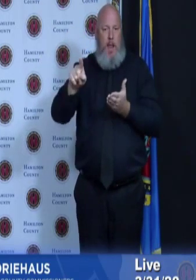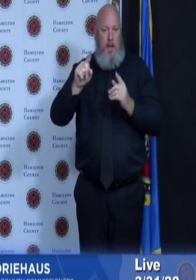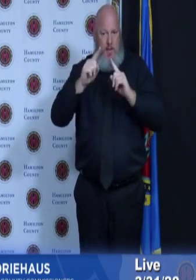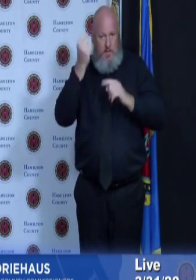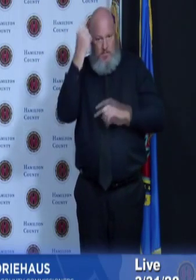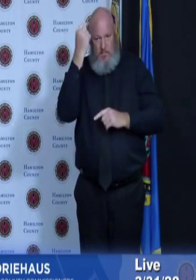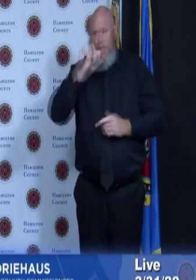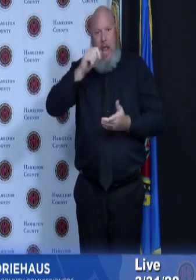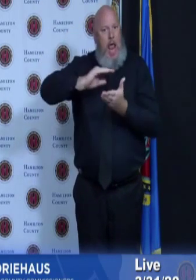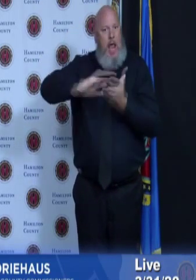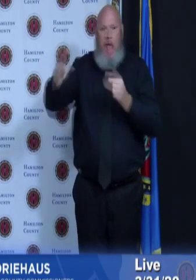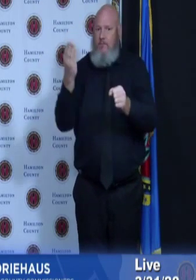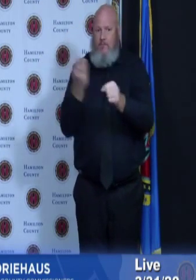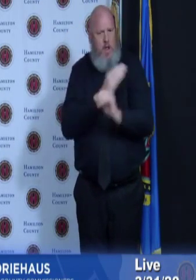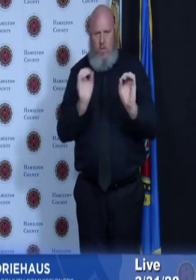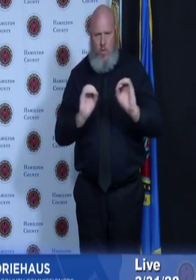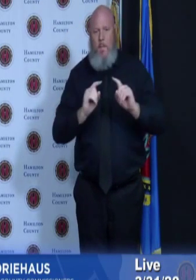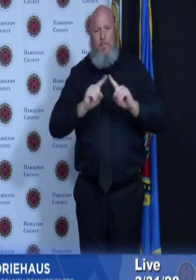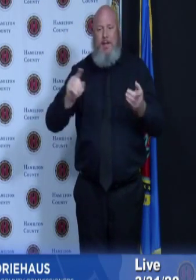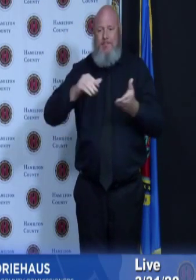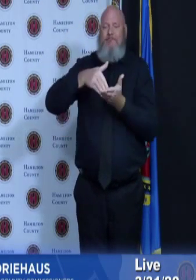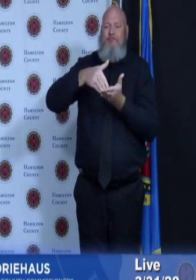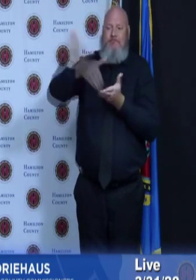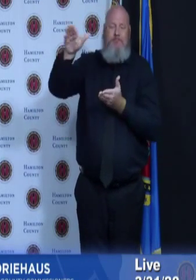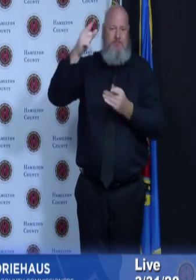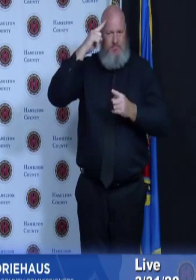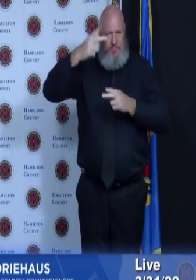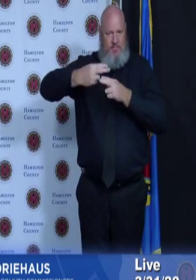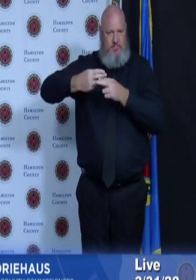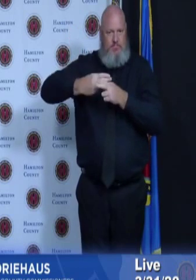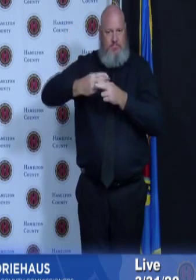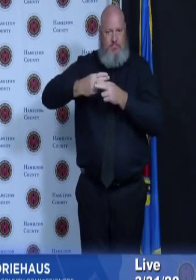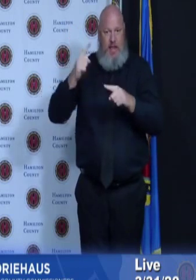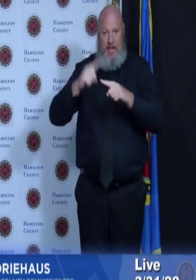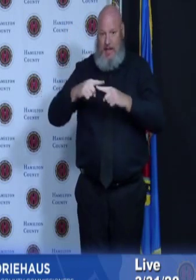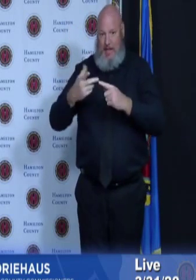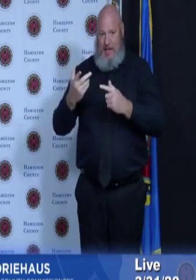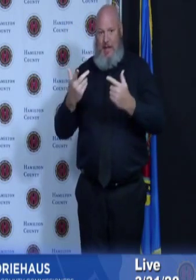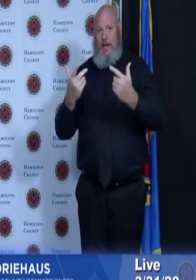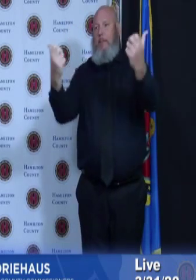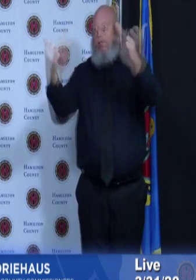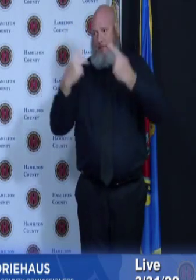will layoffs and furloughs be necessary throughout Hamilton County the answer